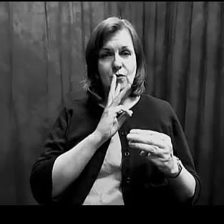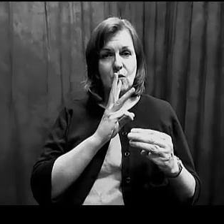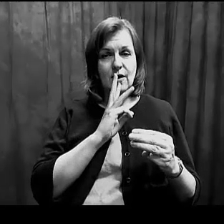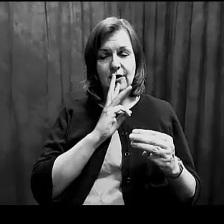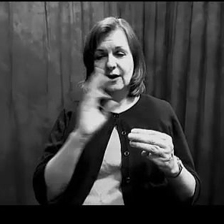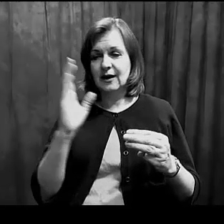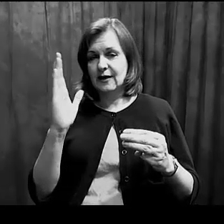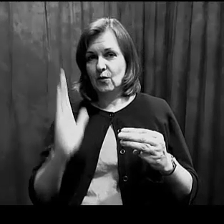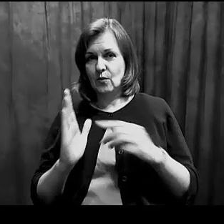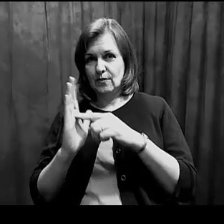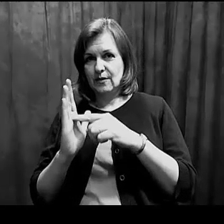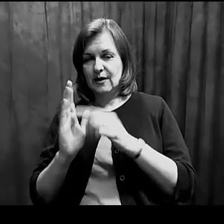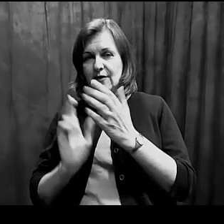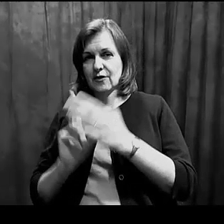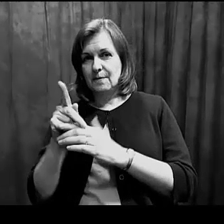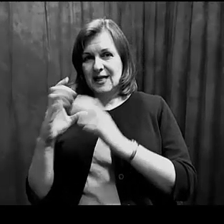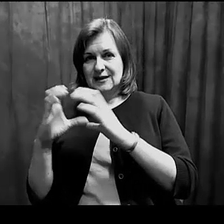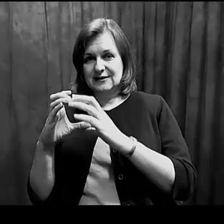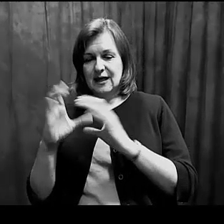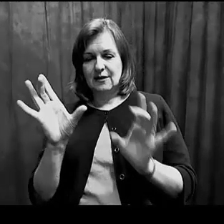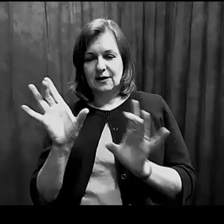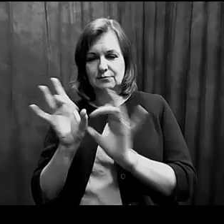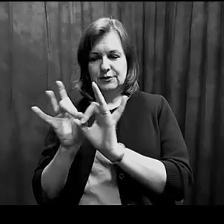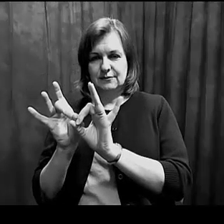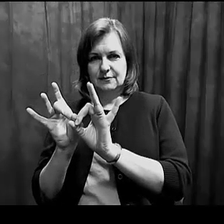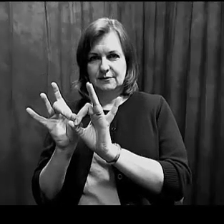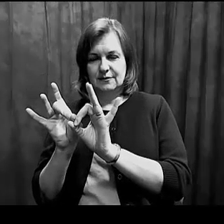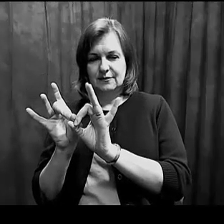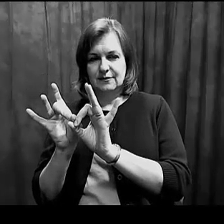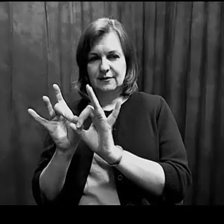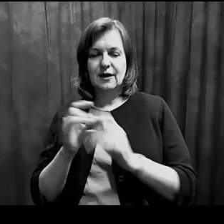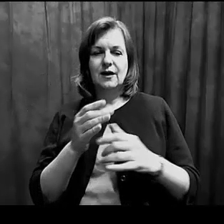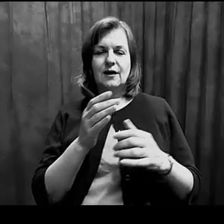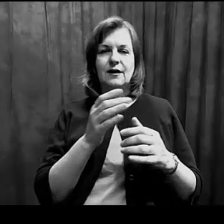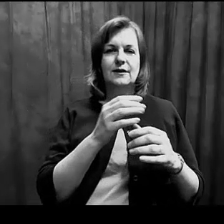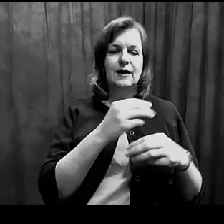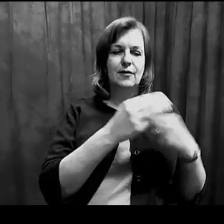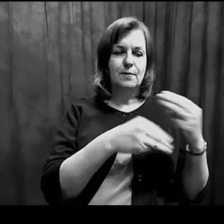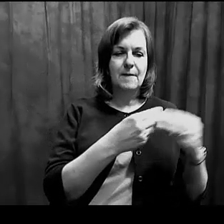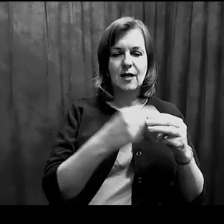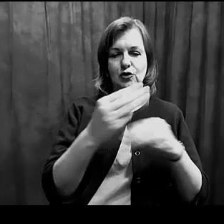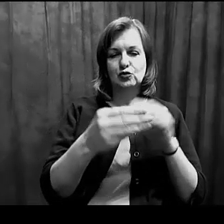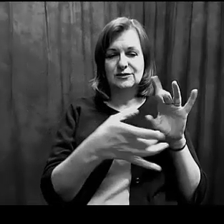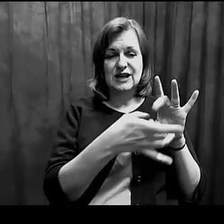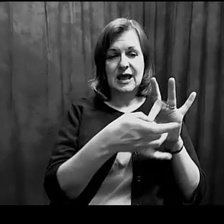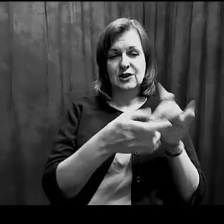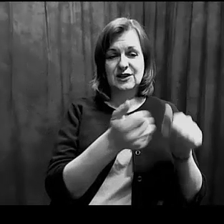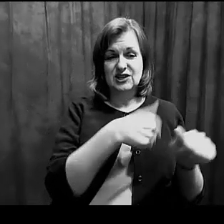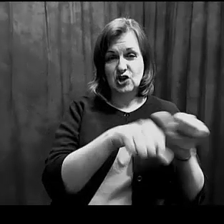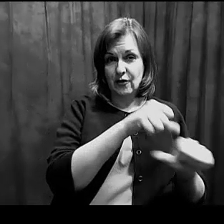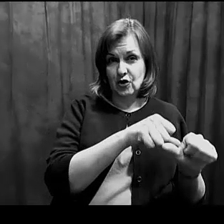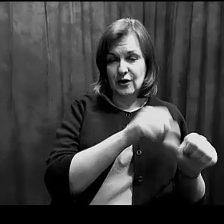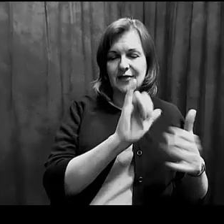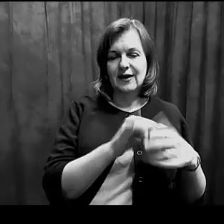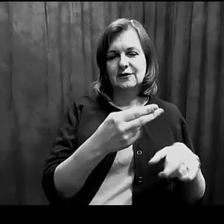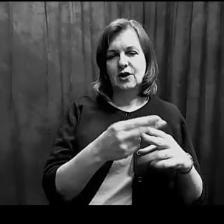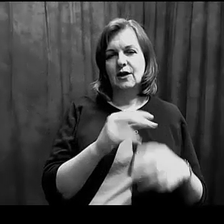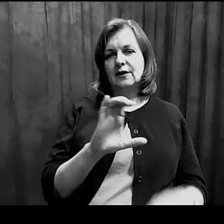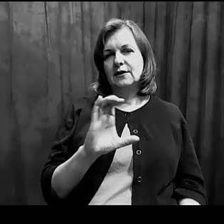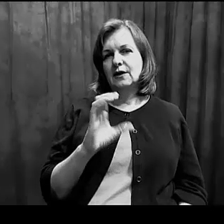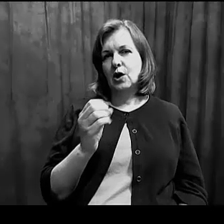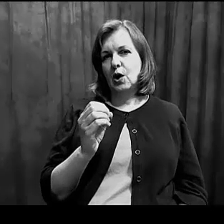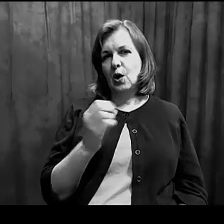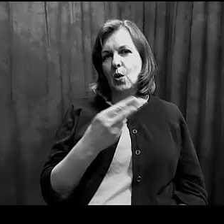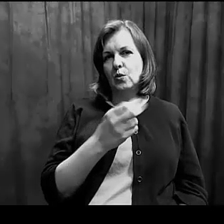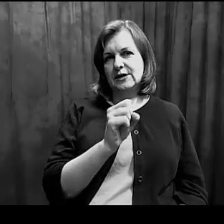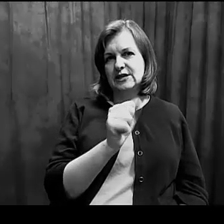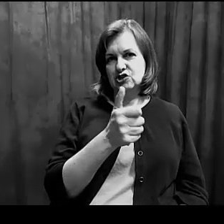because it's between a water molecule and the plant cell wall -- the hydrogen bonds between two water molecules that cohesion